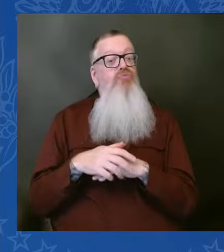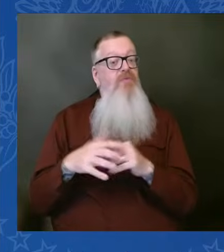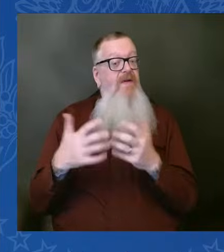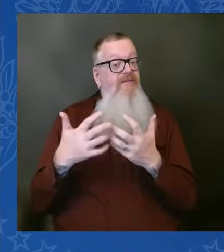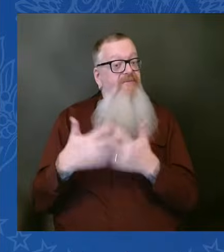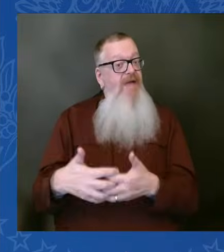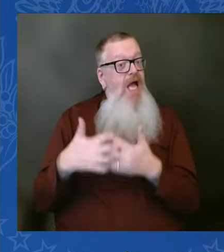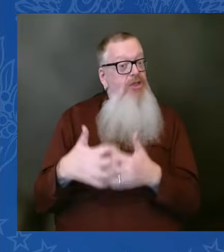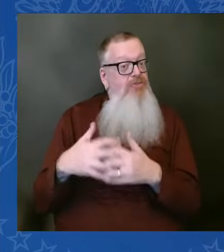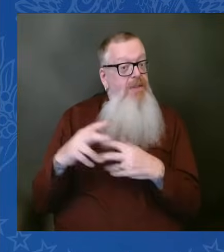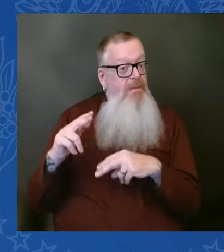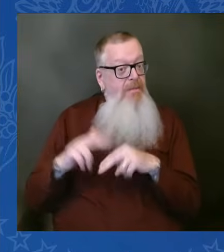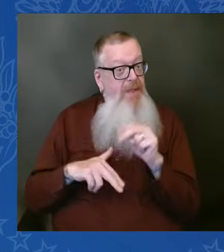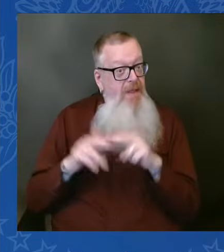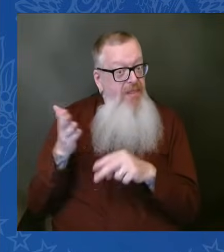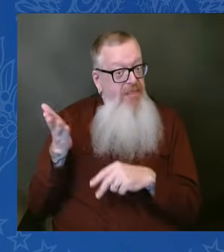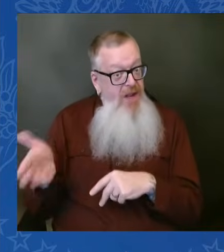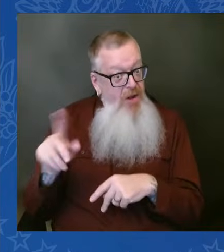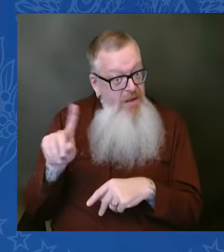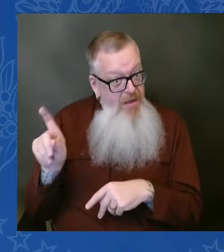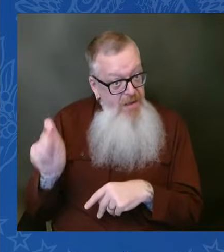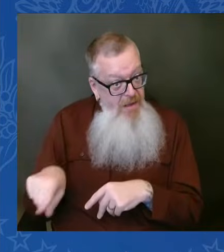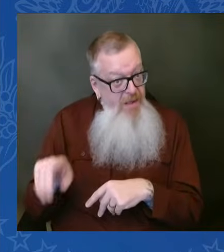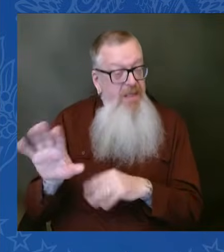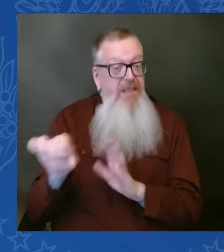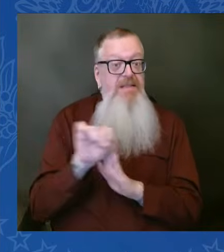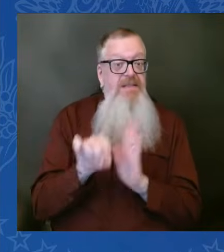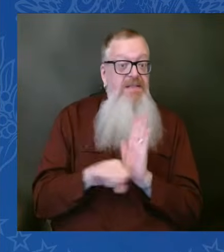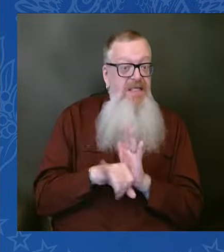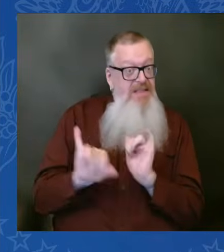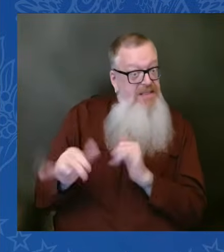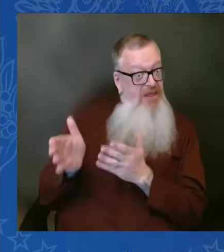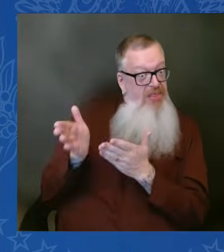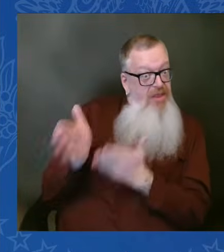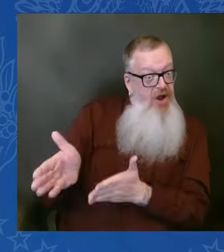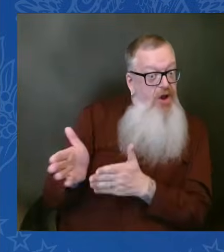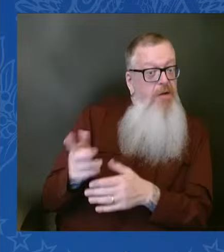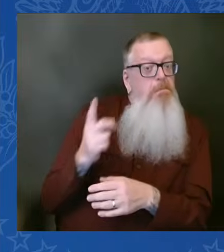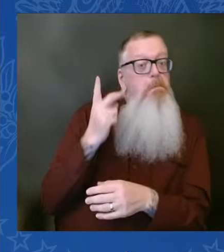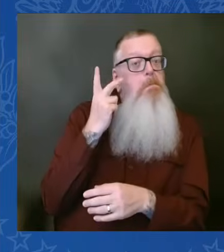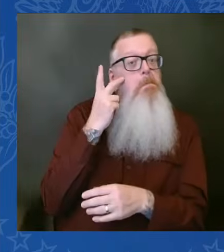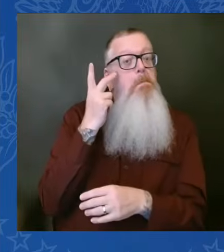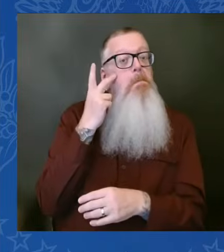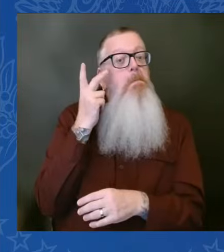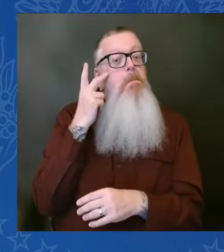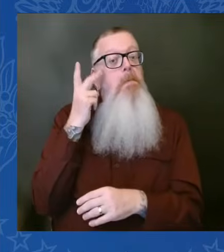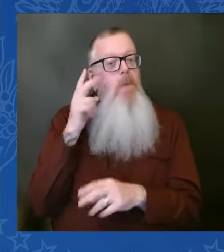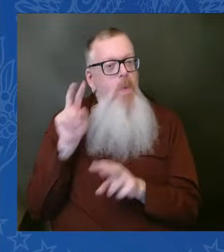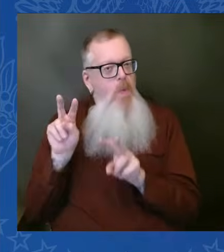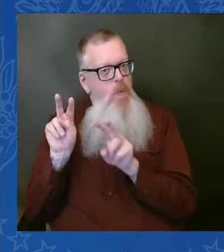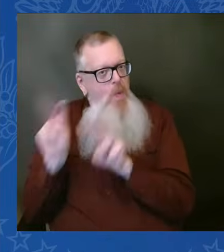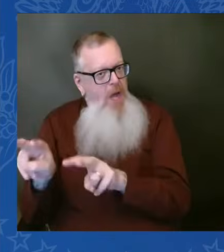Going to be interesting. Going to be interesting. Look, I pray to God --